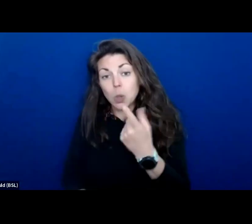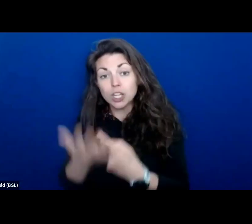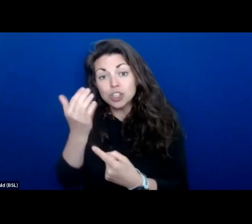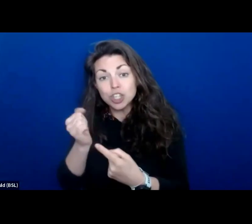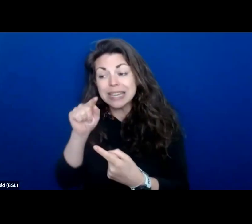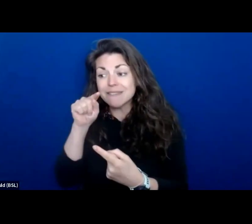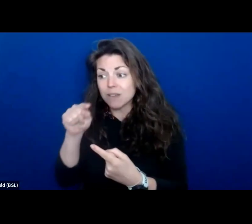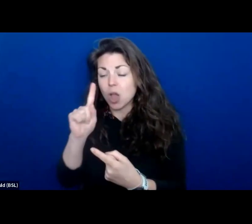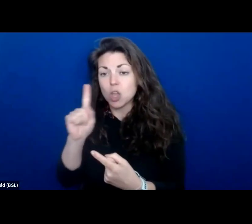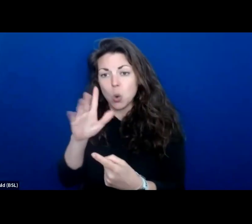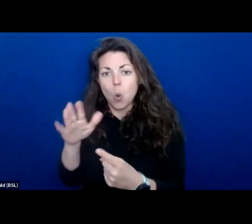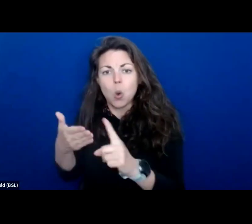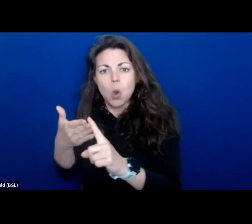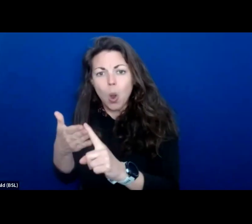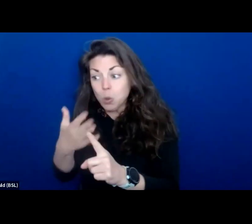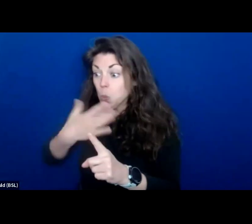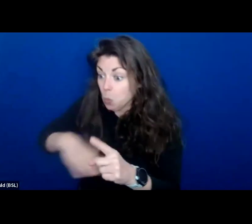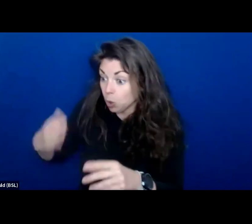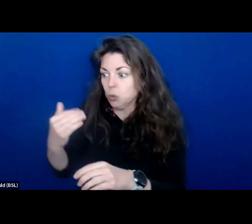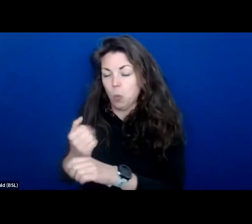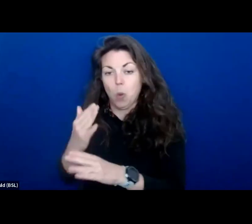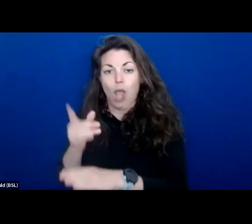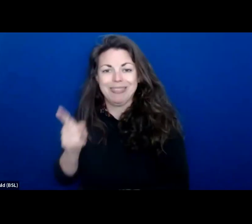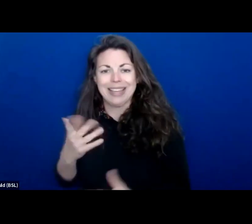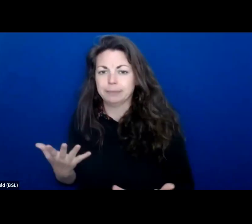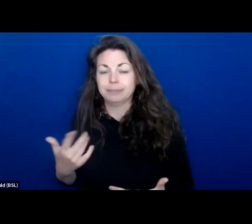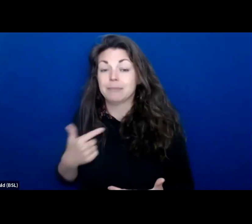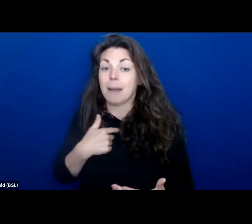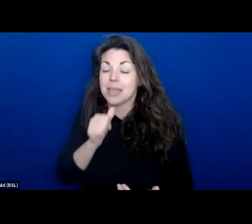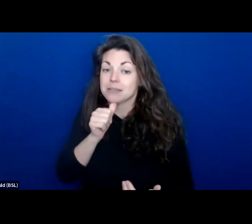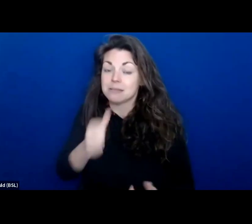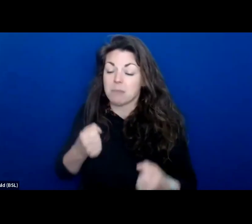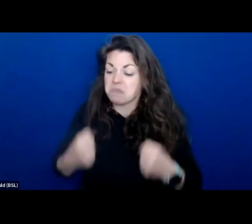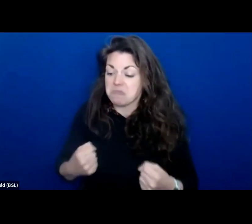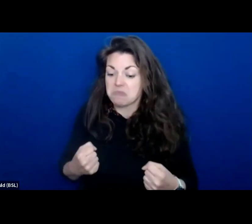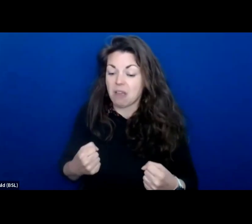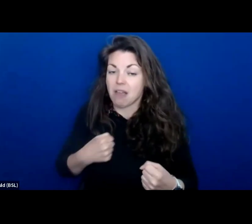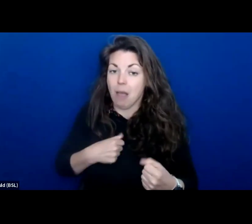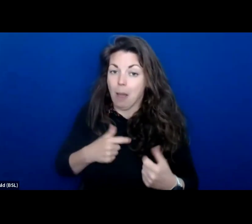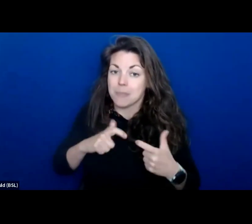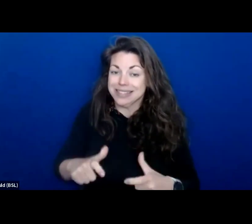you wanted to do. But I was stubborn, and I was persistent, and I wanted to work for the United Nations.